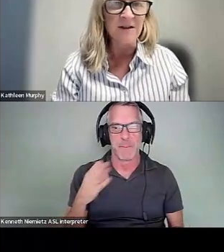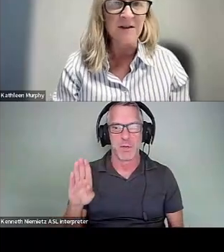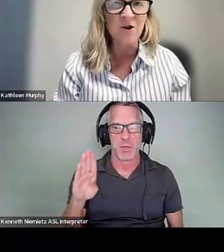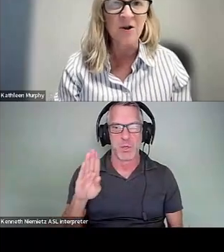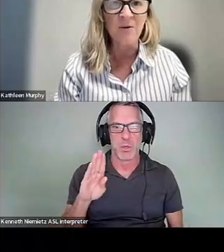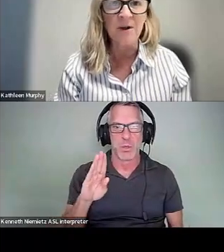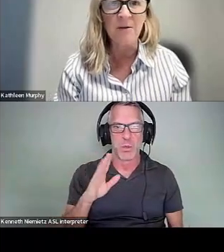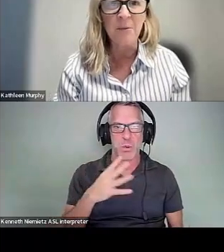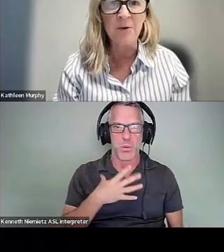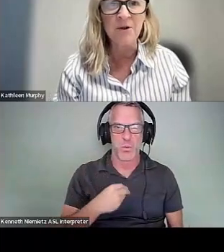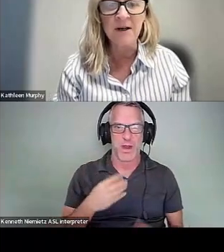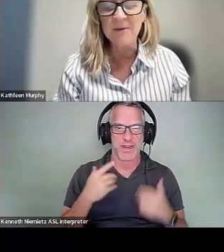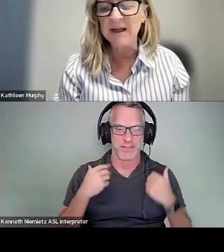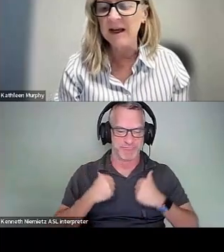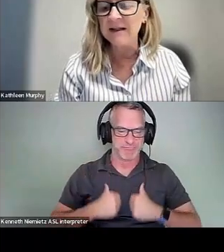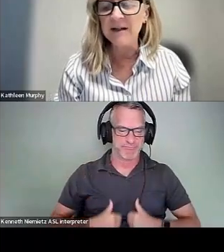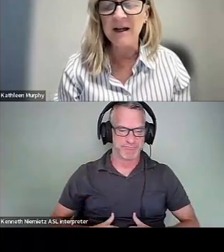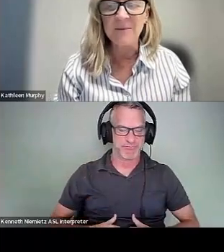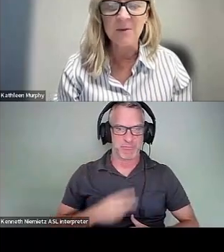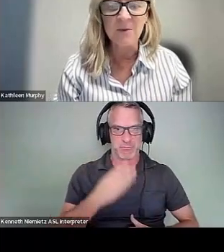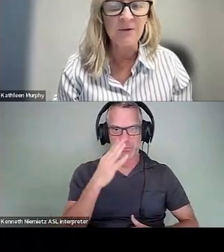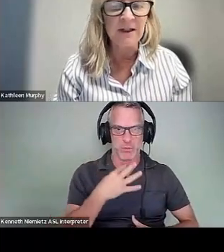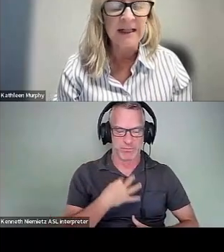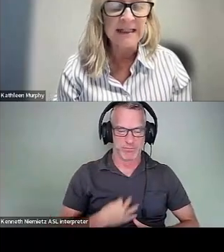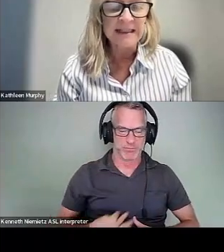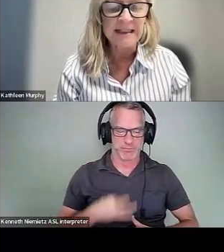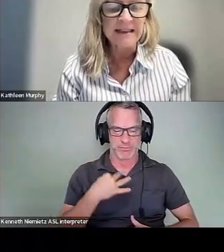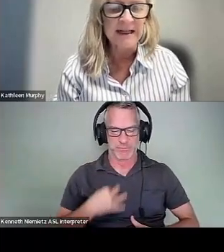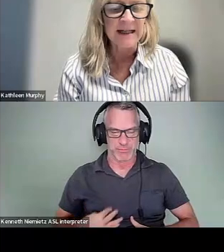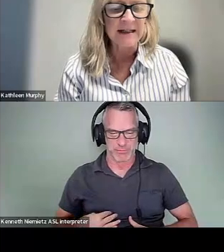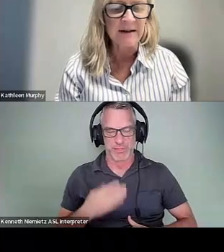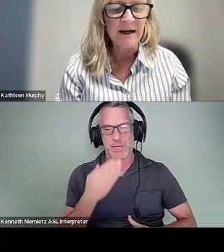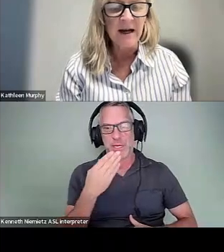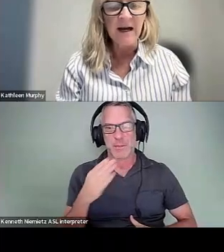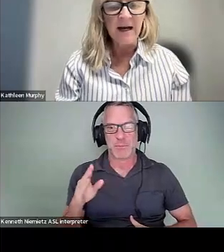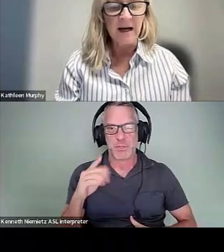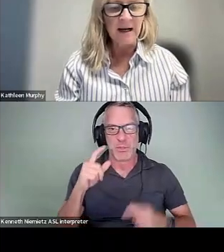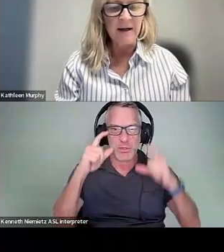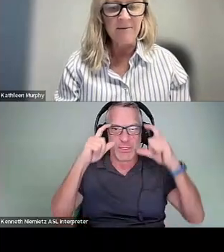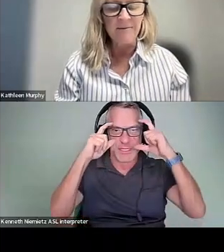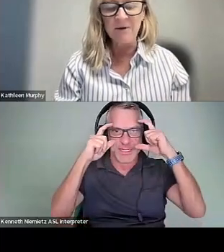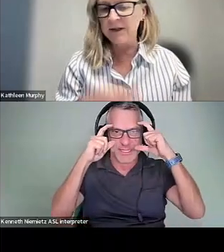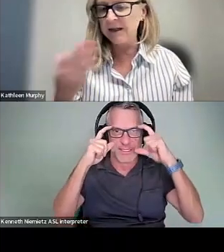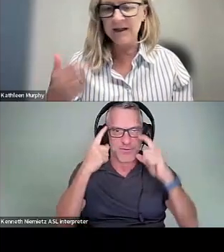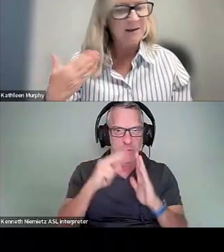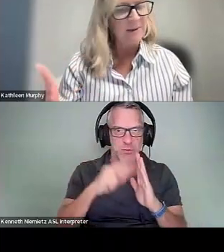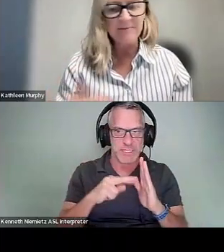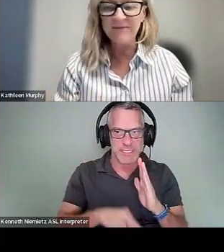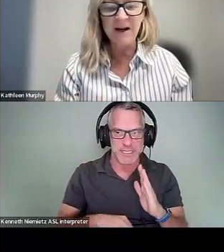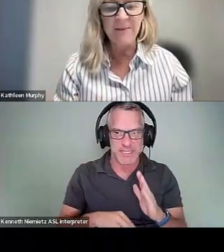dress shirt with blue stripes and some blue reading glasses, and the reading glasses may